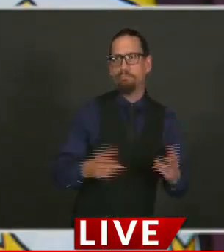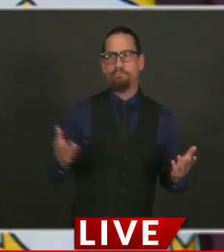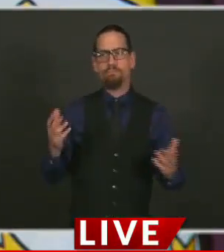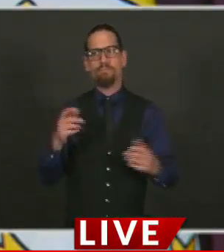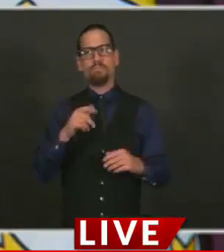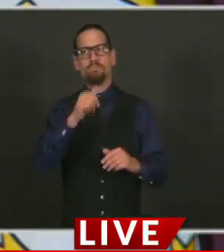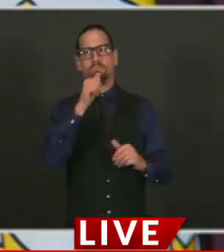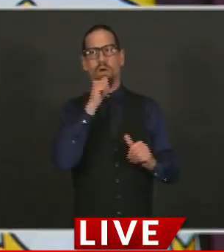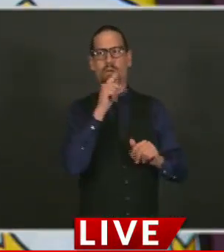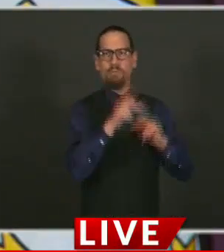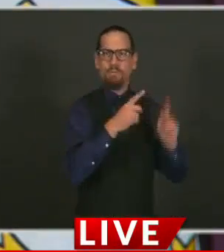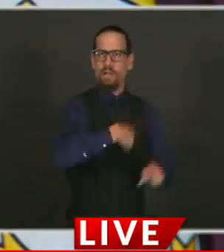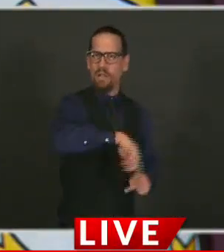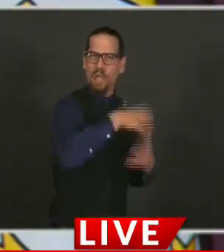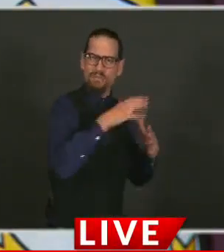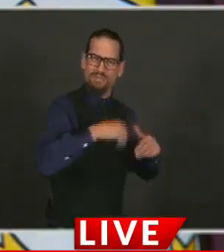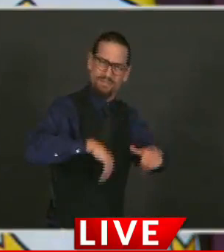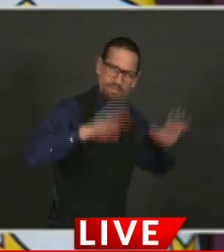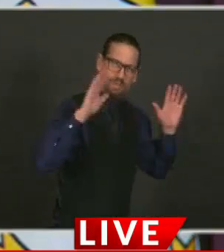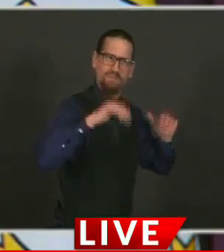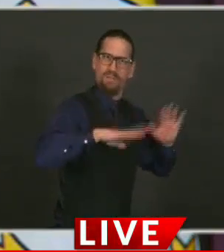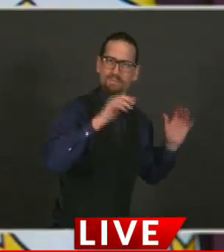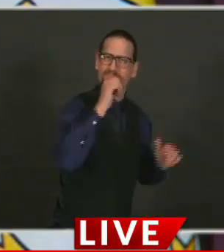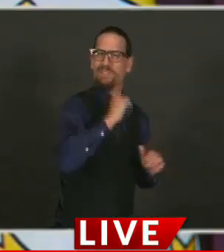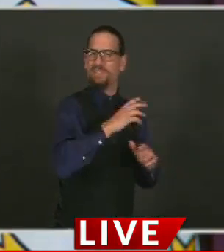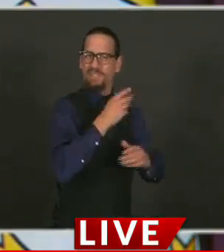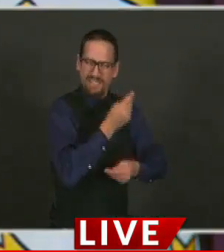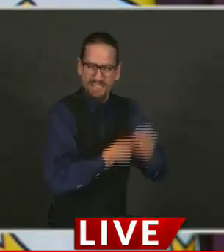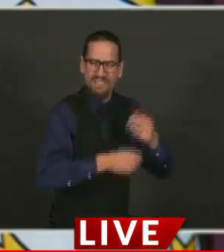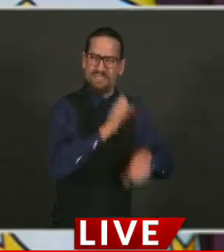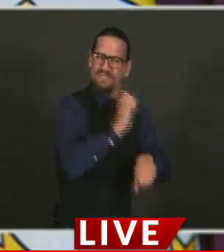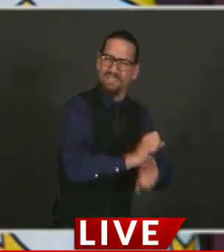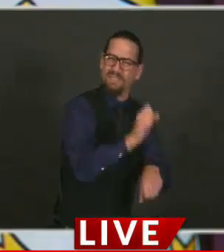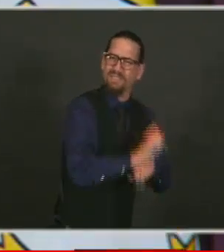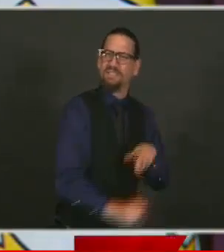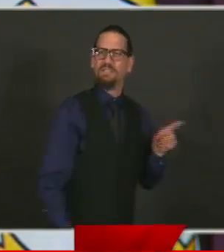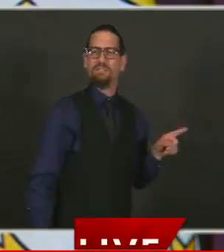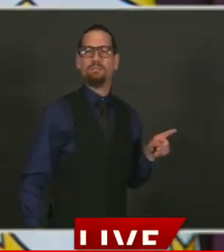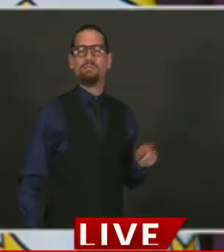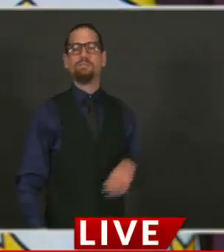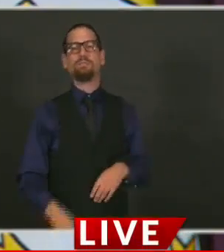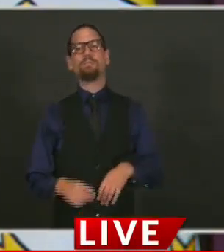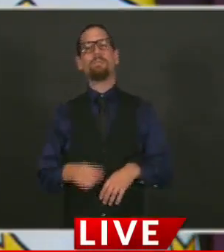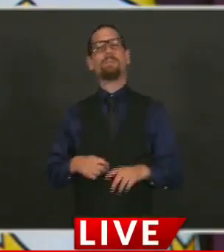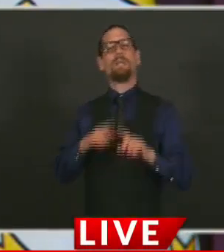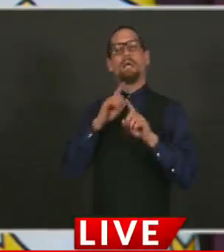LISTEN, I HEAR YOU. I HEAR WHAT YOU'RE SAYING. PEOPLE ARE GOING BANKRUPT AND